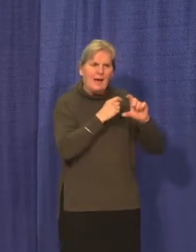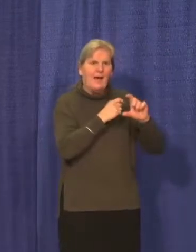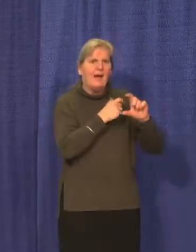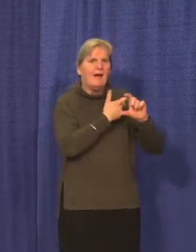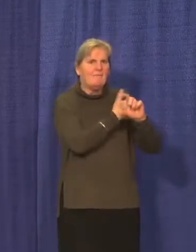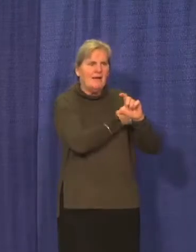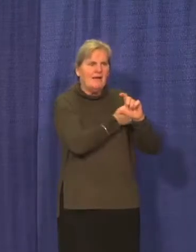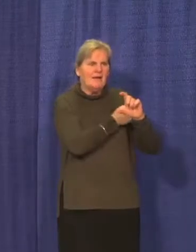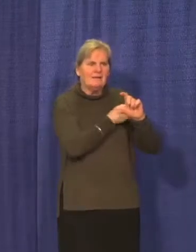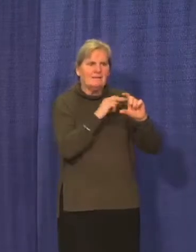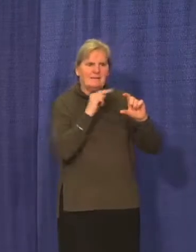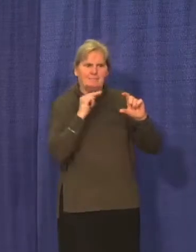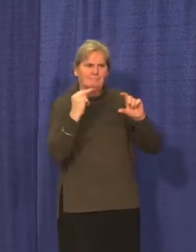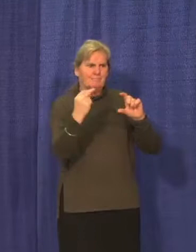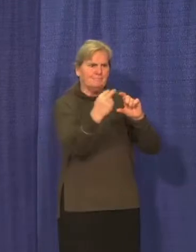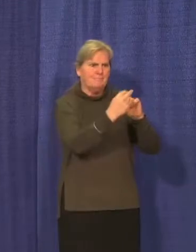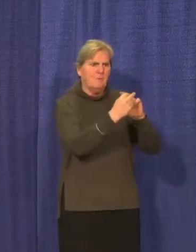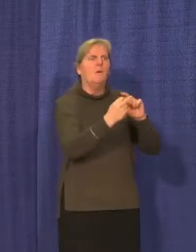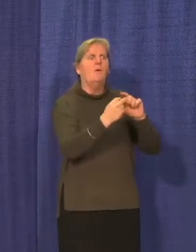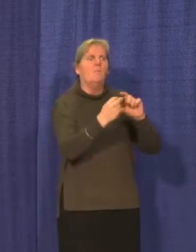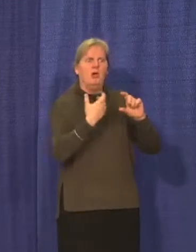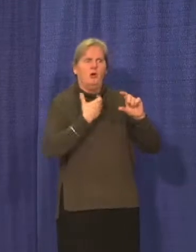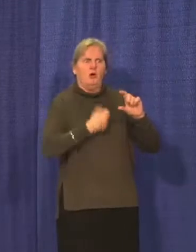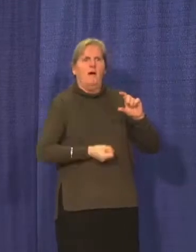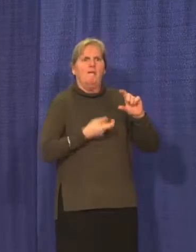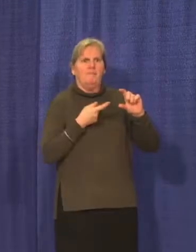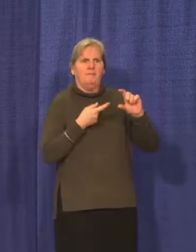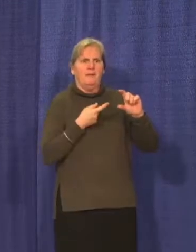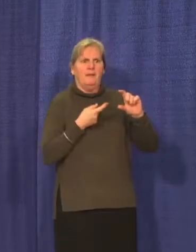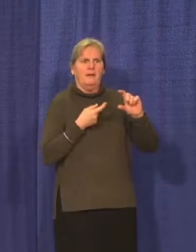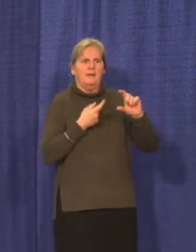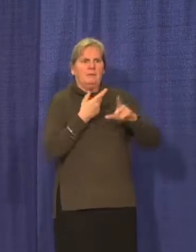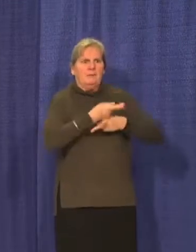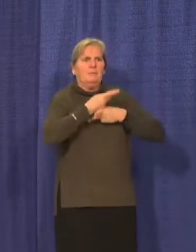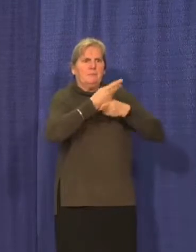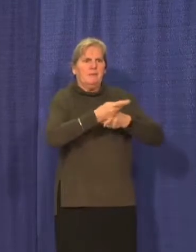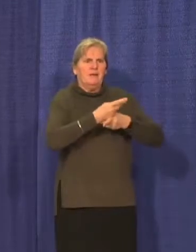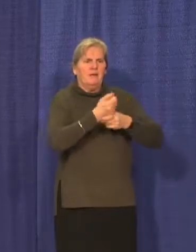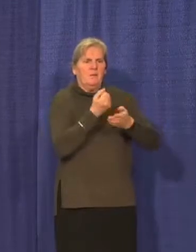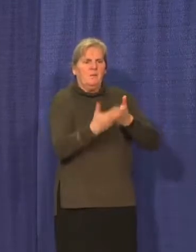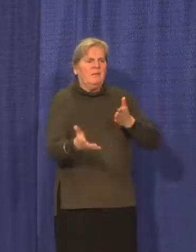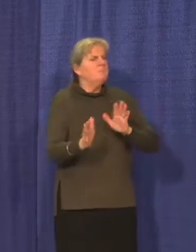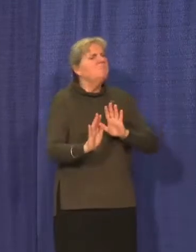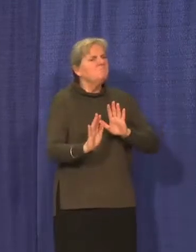a lot of confidence that we won't see a lot of wasted doses